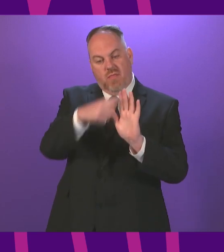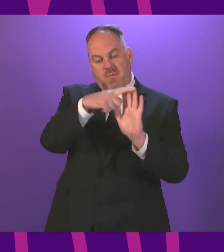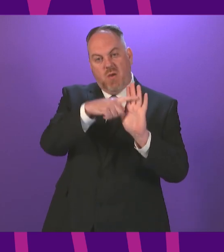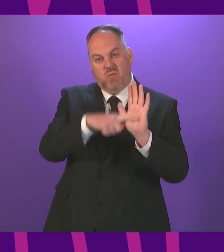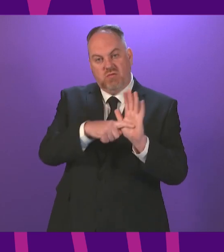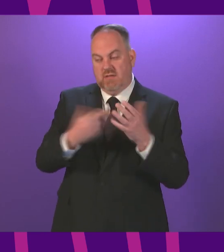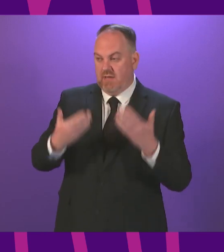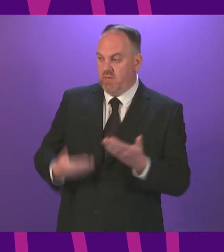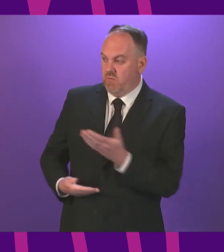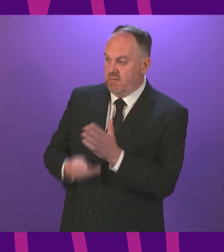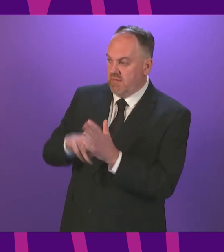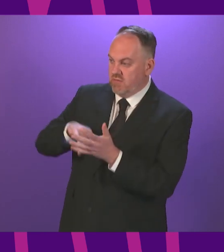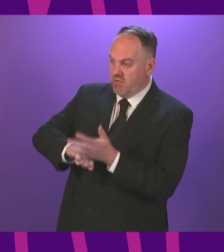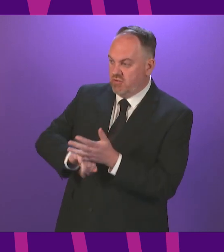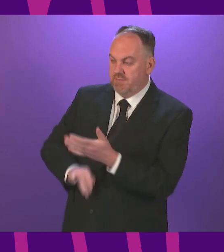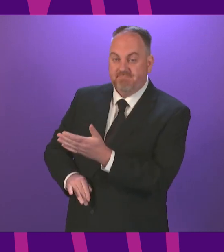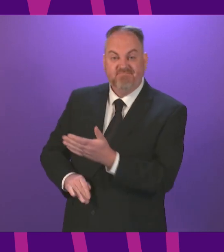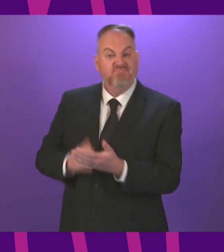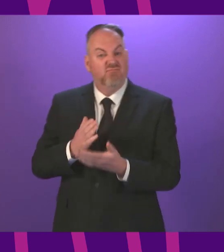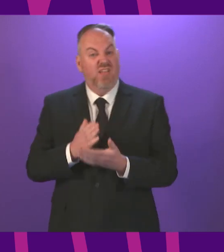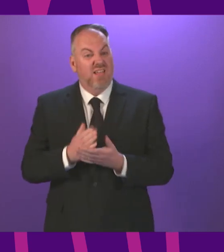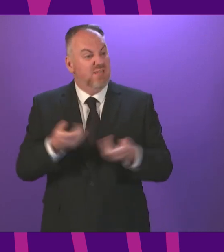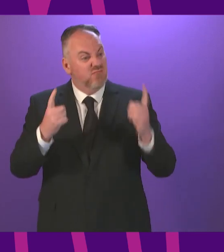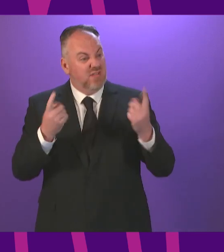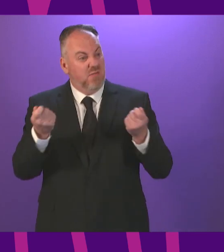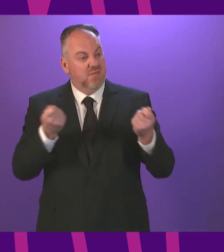The First Minister (Nicola Sturgeon) The tributes paid to the Duke of Edinburgh